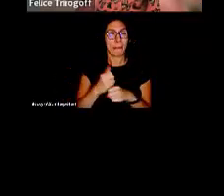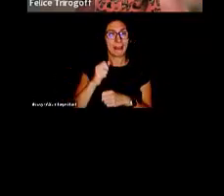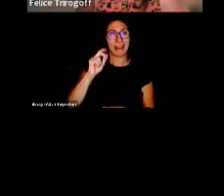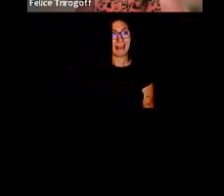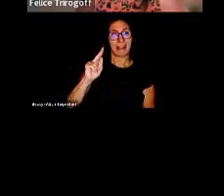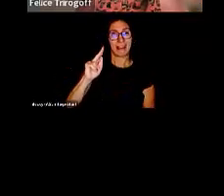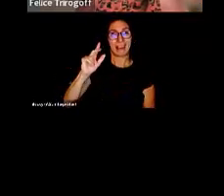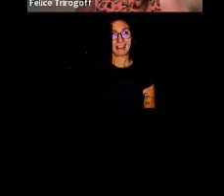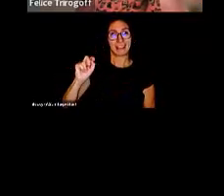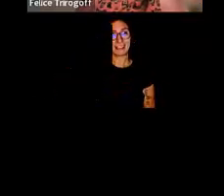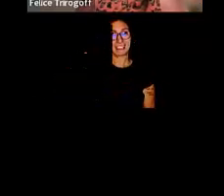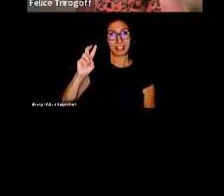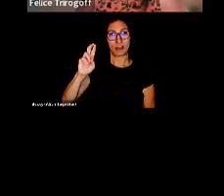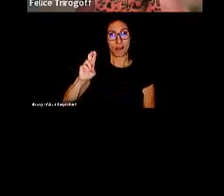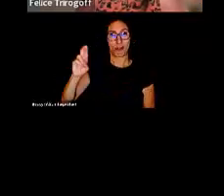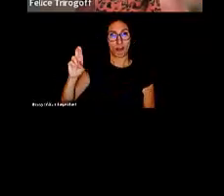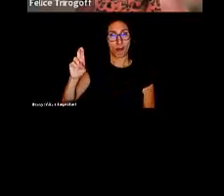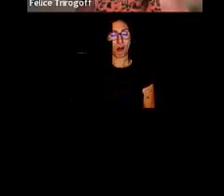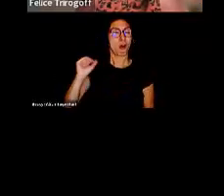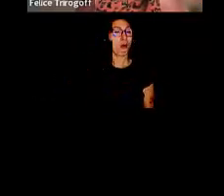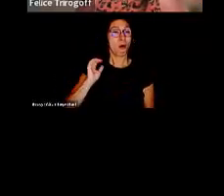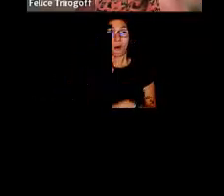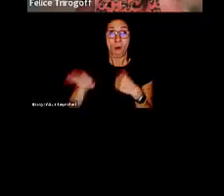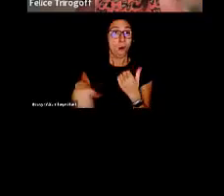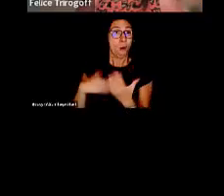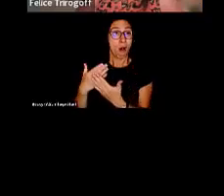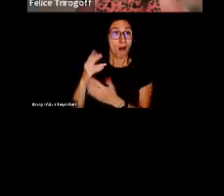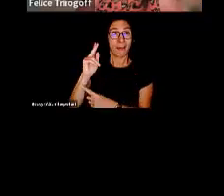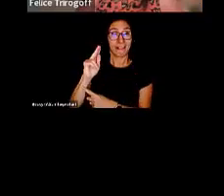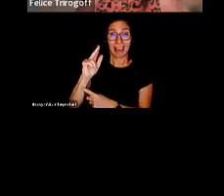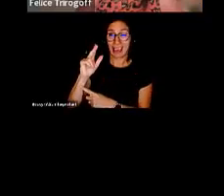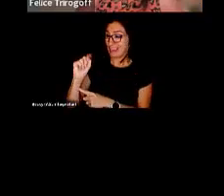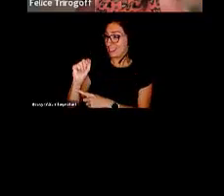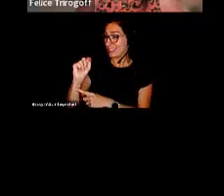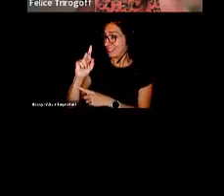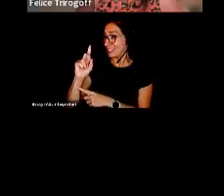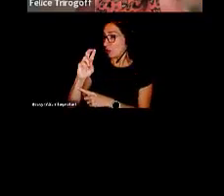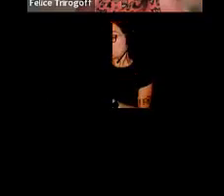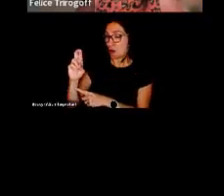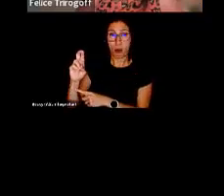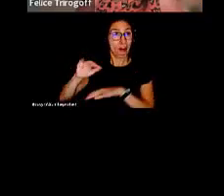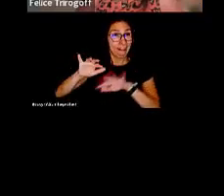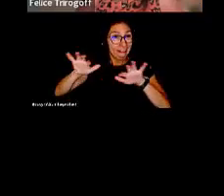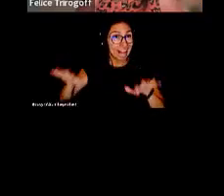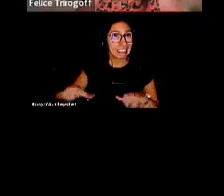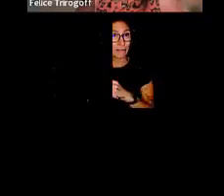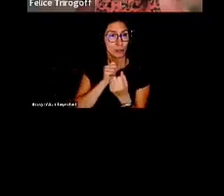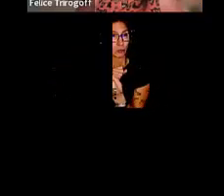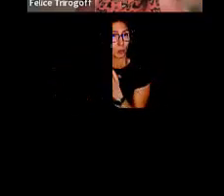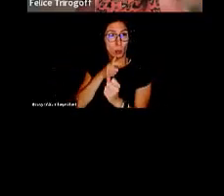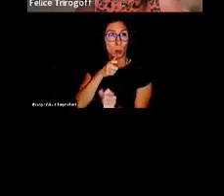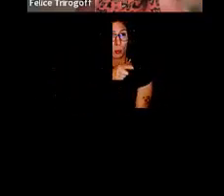All of KTDRR's activities are supported by the National Institute on Disability, Independent Living,